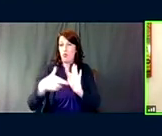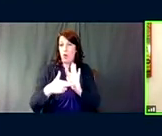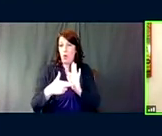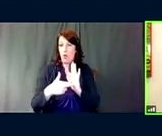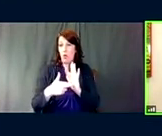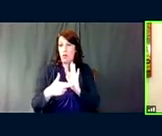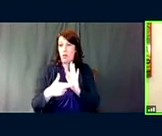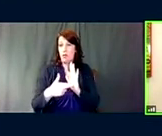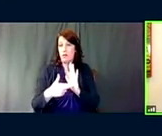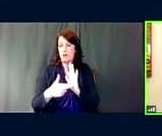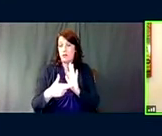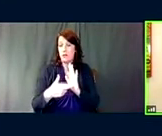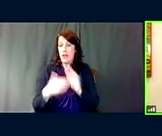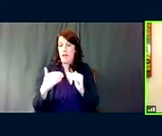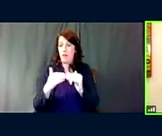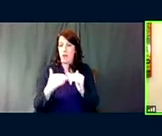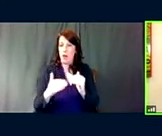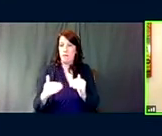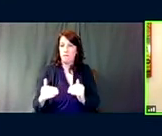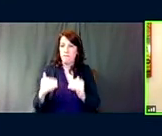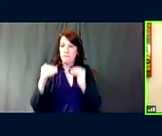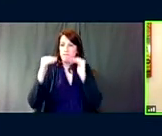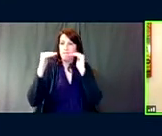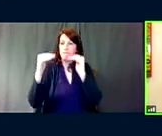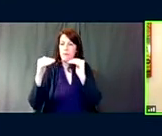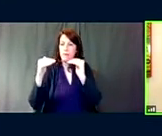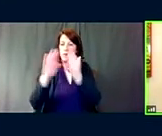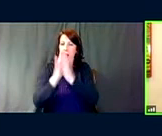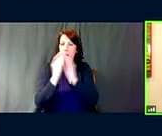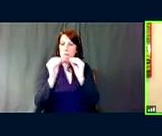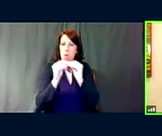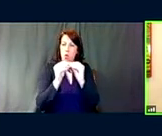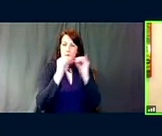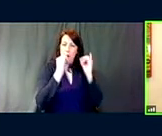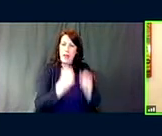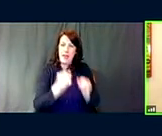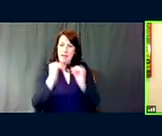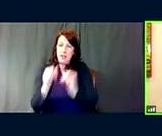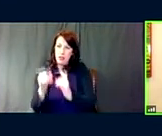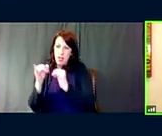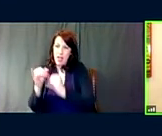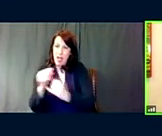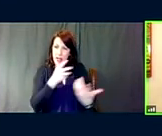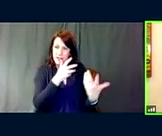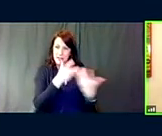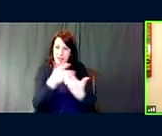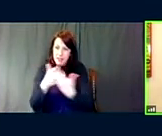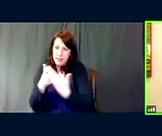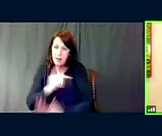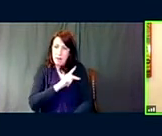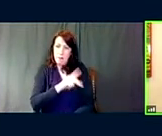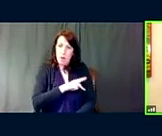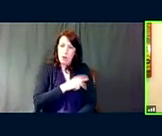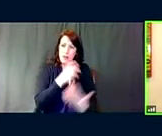IN TERMS OF TAKING US ONE STEP FURTHER TOWARDS INDIVIDUALIZED MEDICINE OR PERSONALIZED MEDICINE.